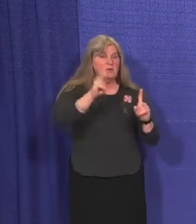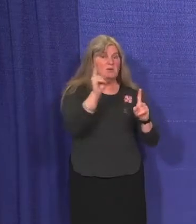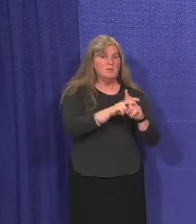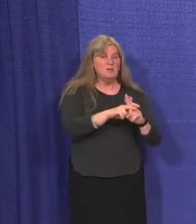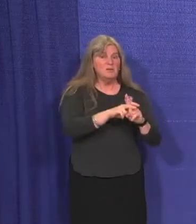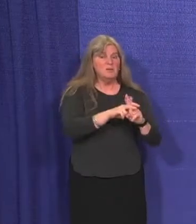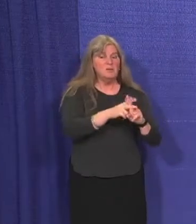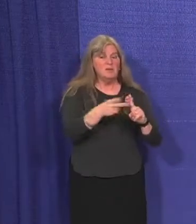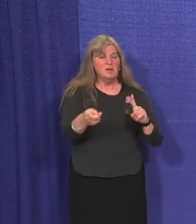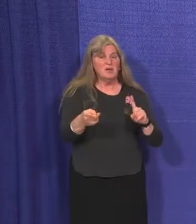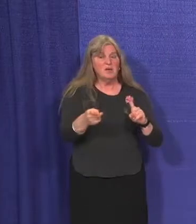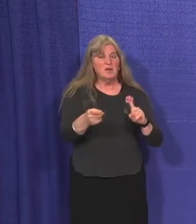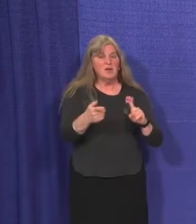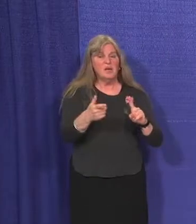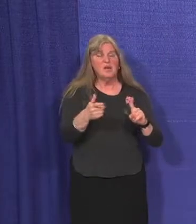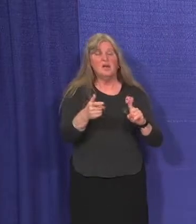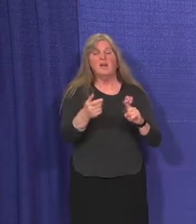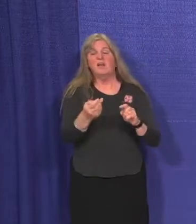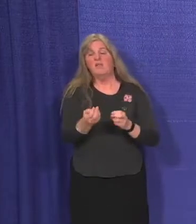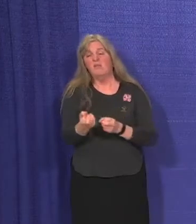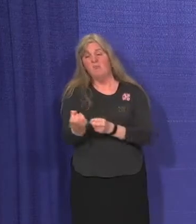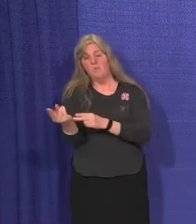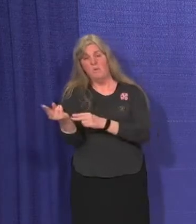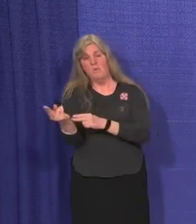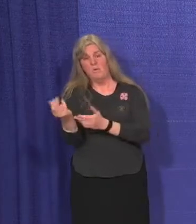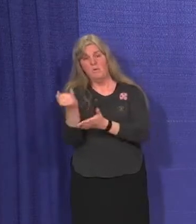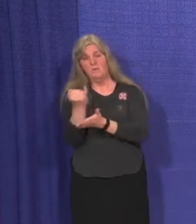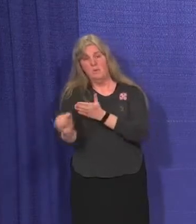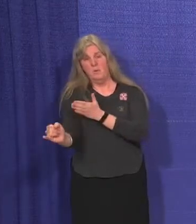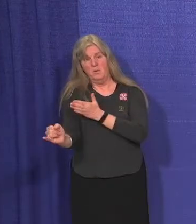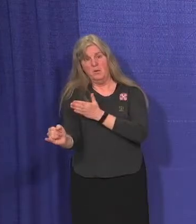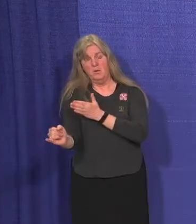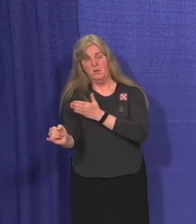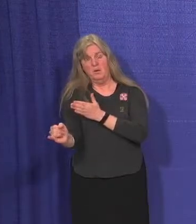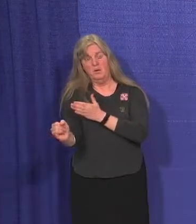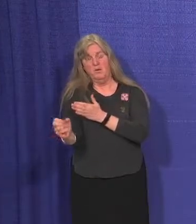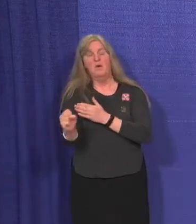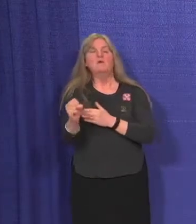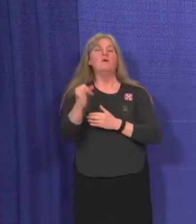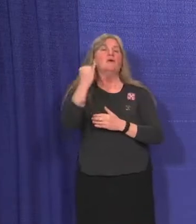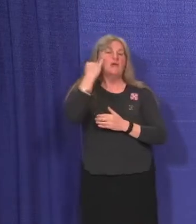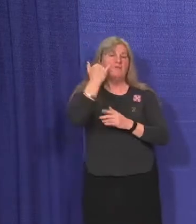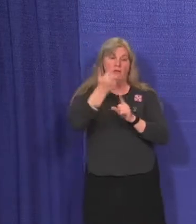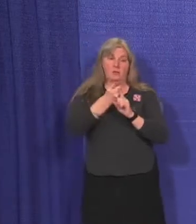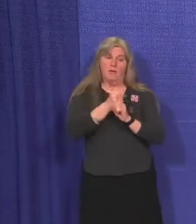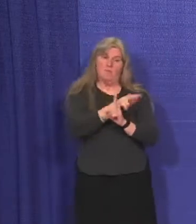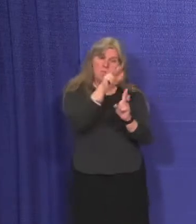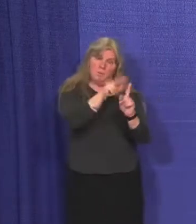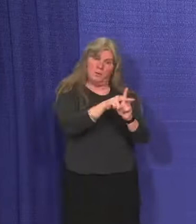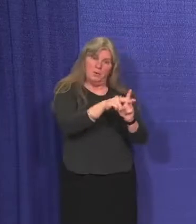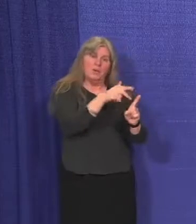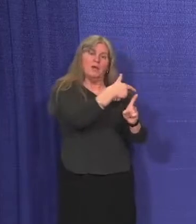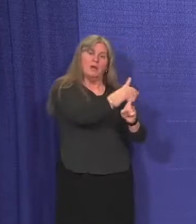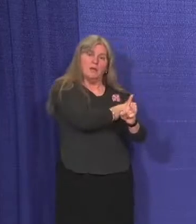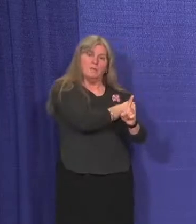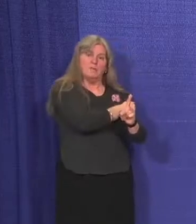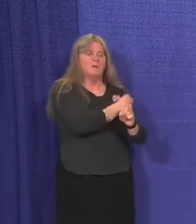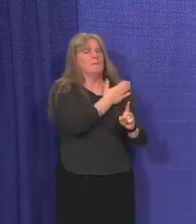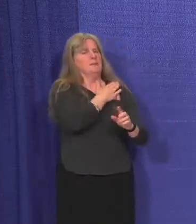The dose must be used in that day or it must be thrown out. Our team is careful to fall the right amount so we don't waste